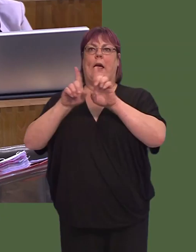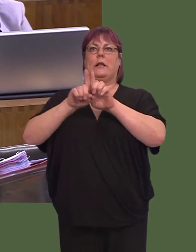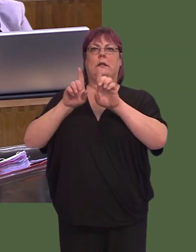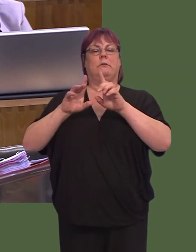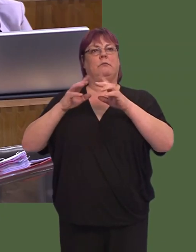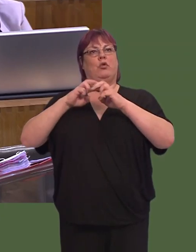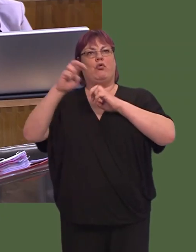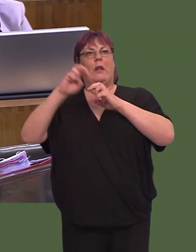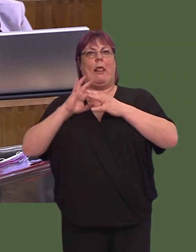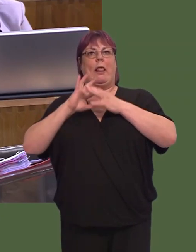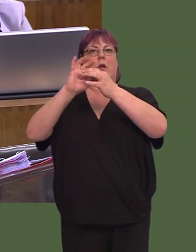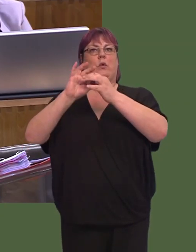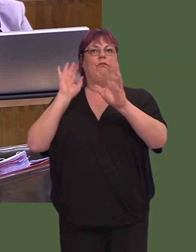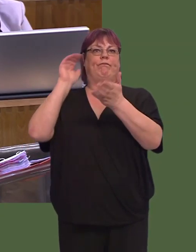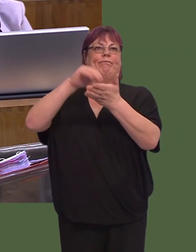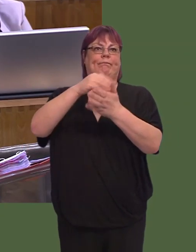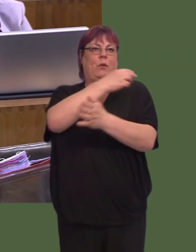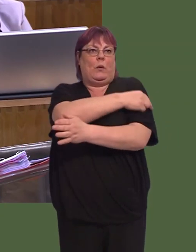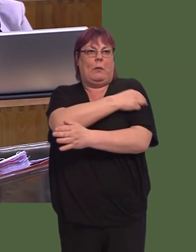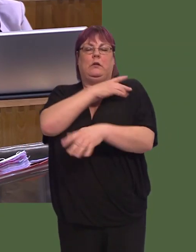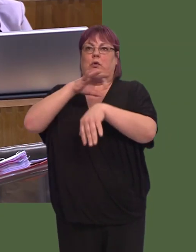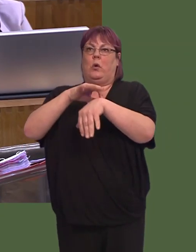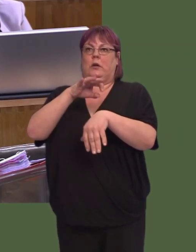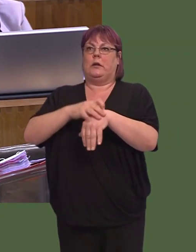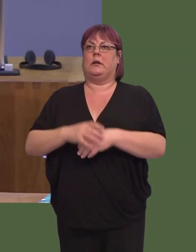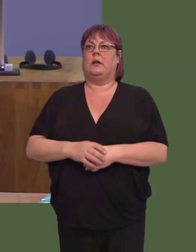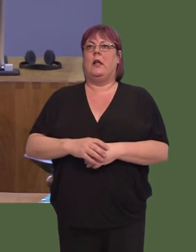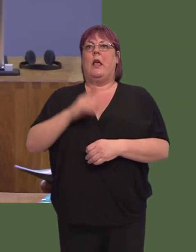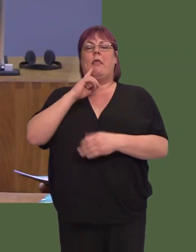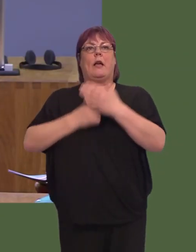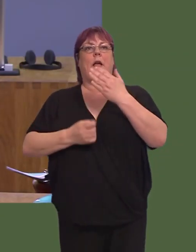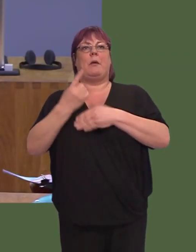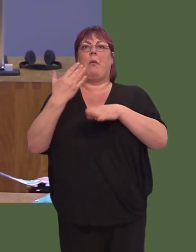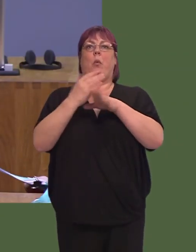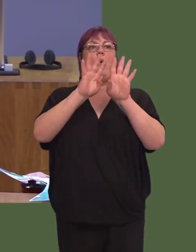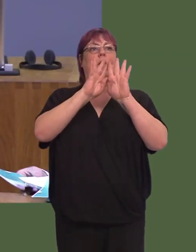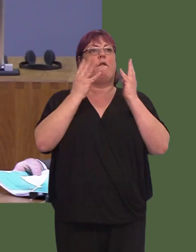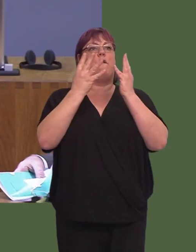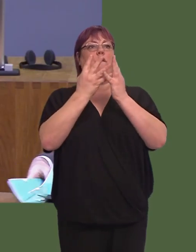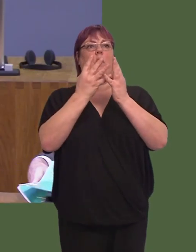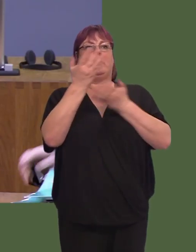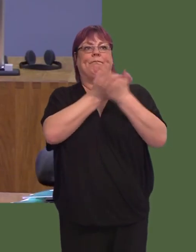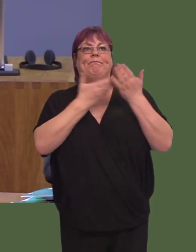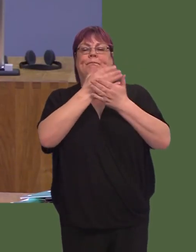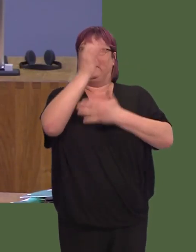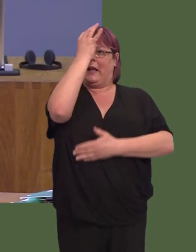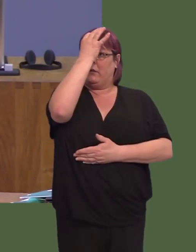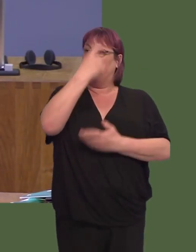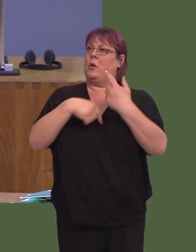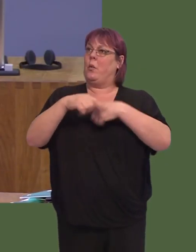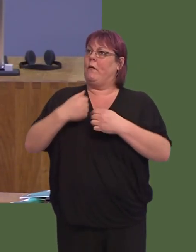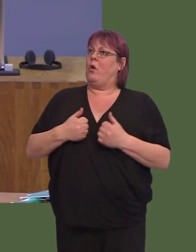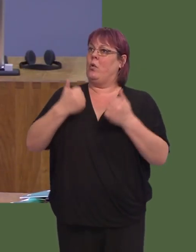That's something that also comes up in the workforce partnership council from time to time as well. So, I can assure the Member that we have a very good working relationship with local